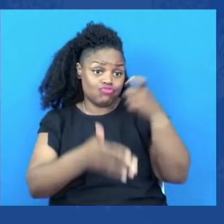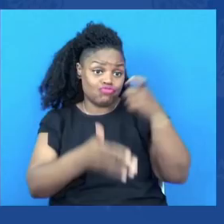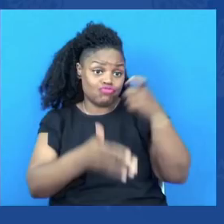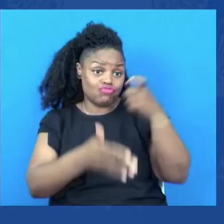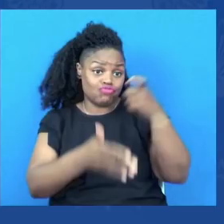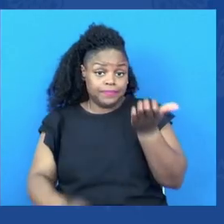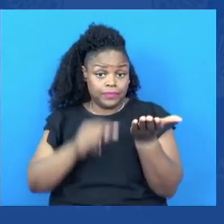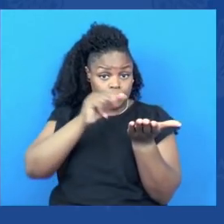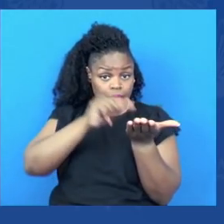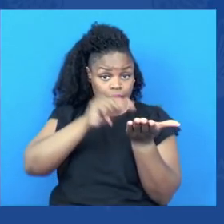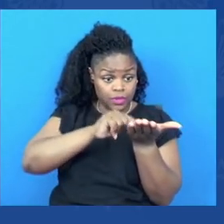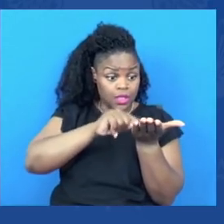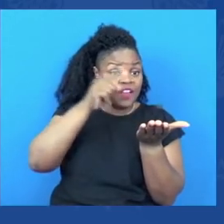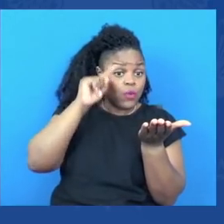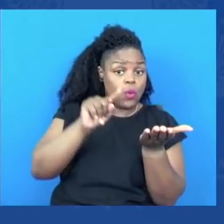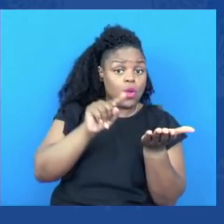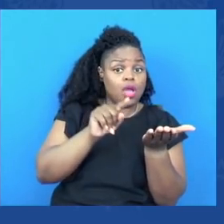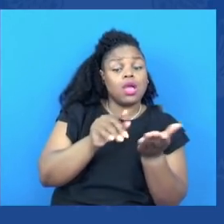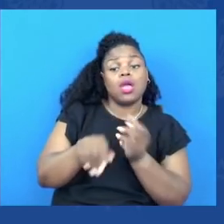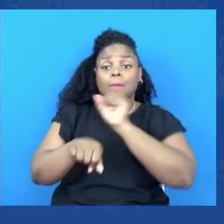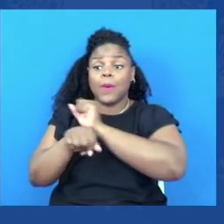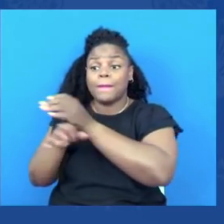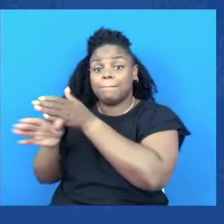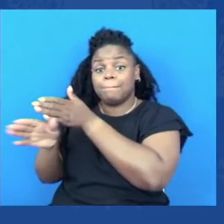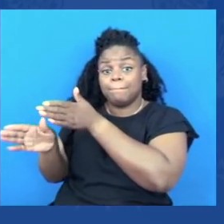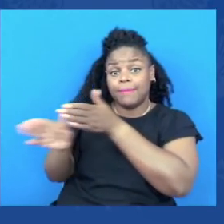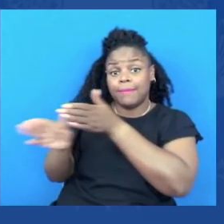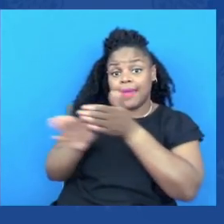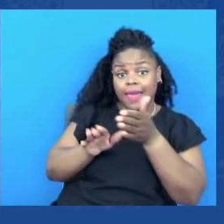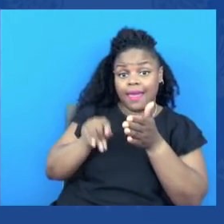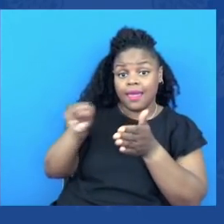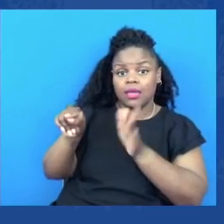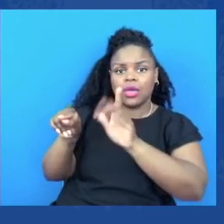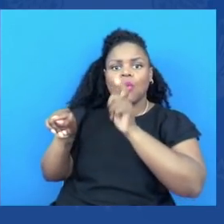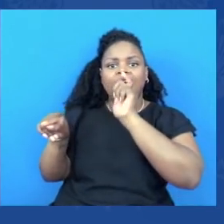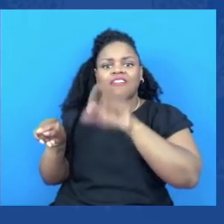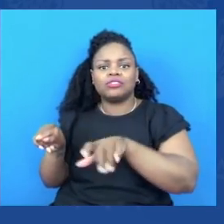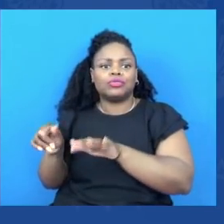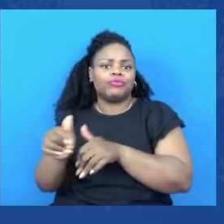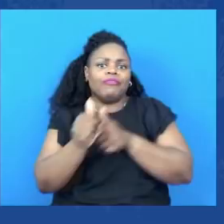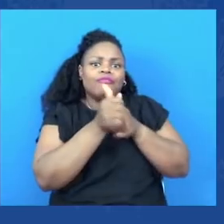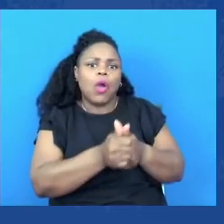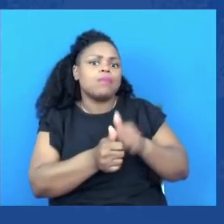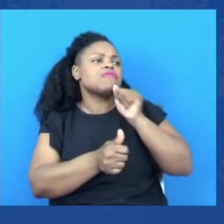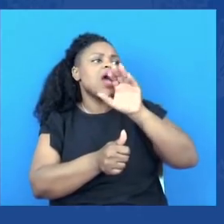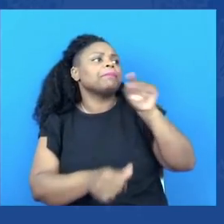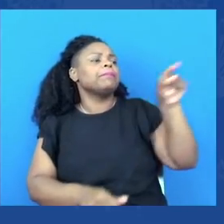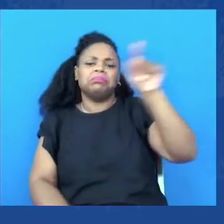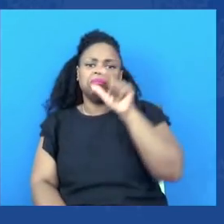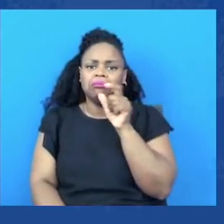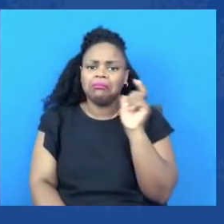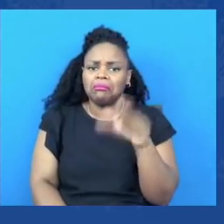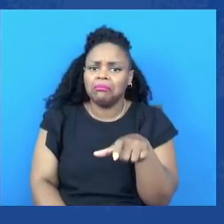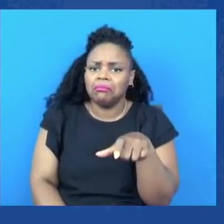whatever the drug company demands. They should get access to the same drug for the same price as Medicare.